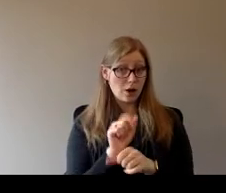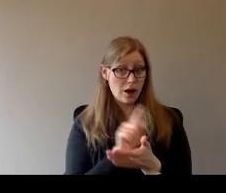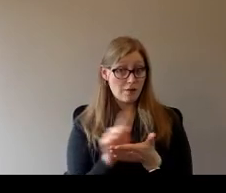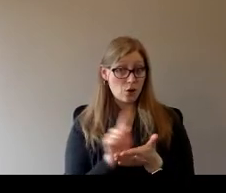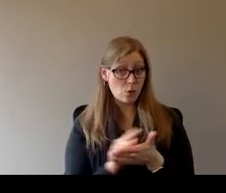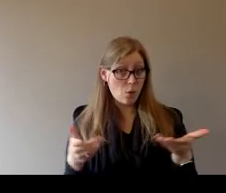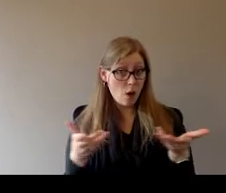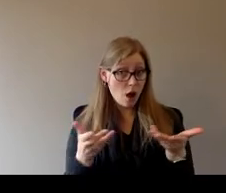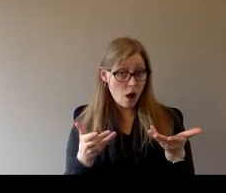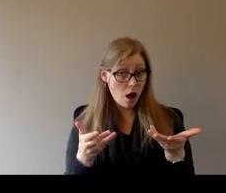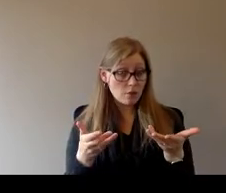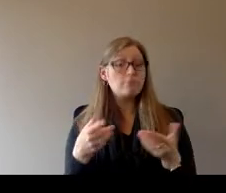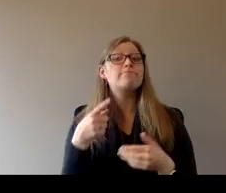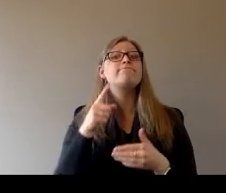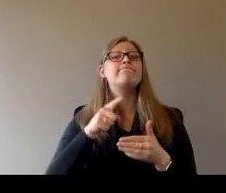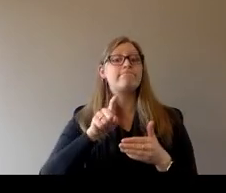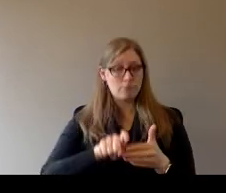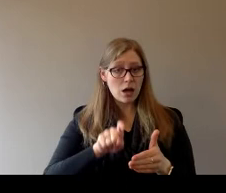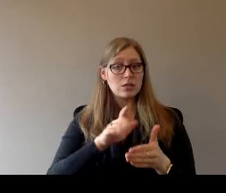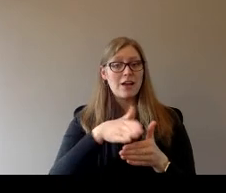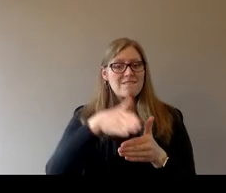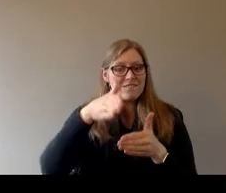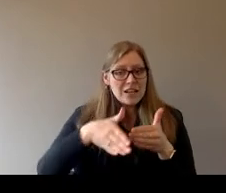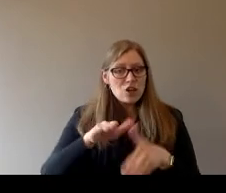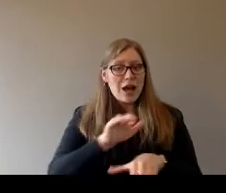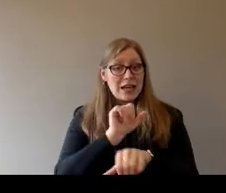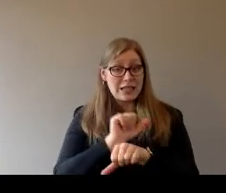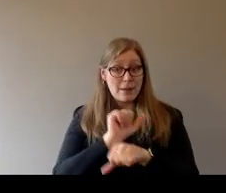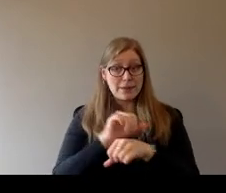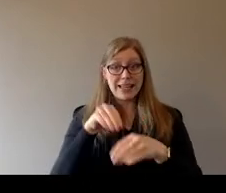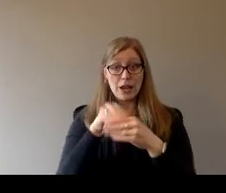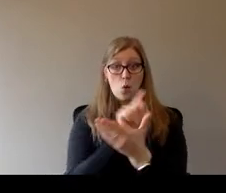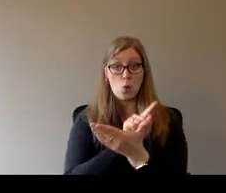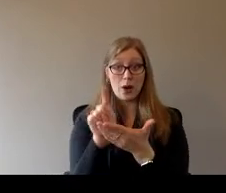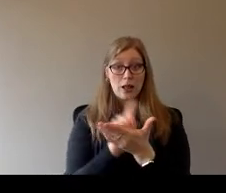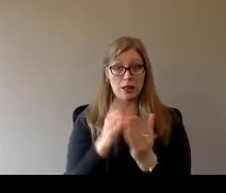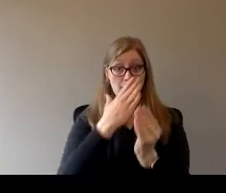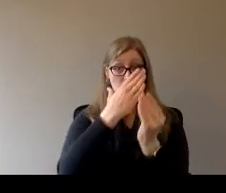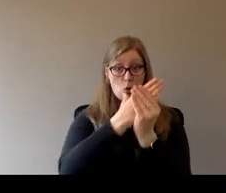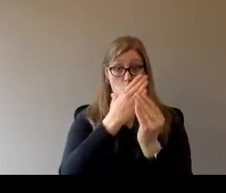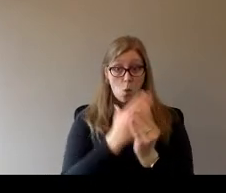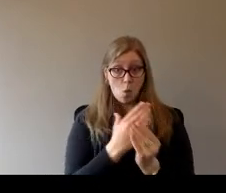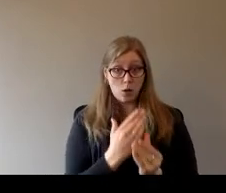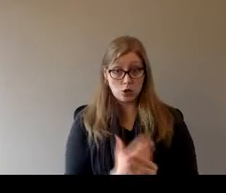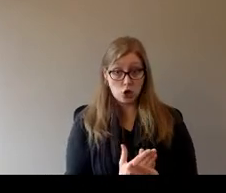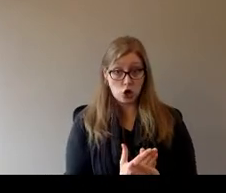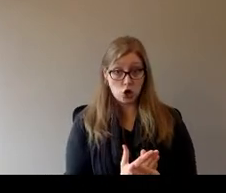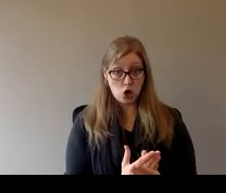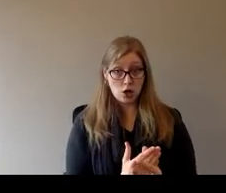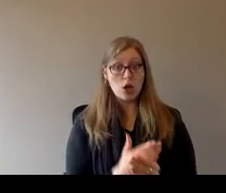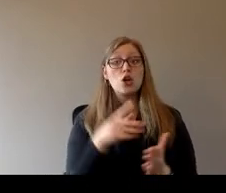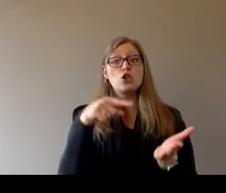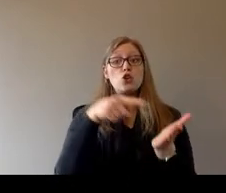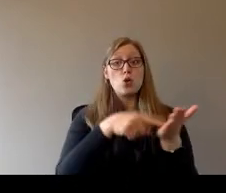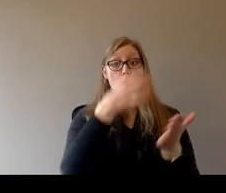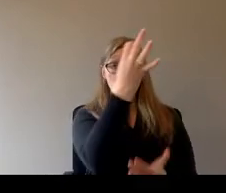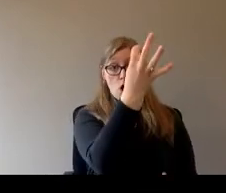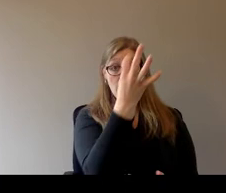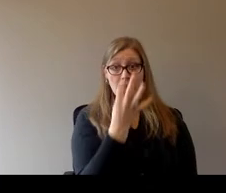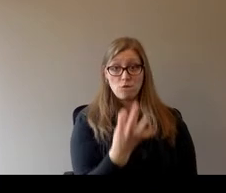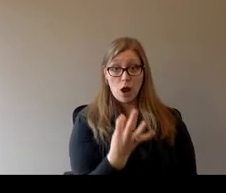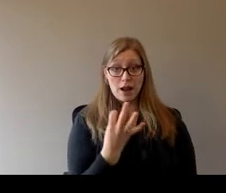You must complete the assignments in the weekly folder by Friday each week by 11:59 p.m.